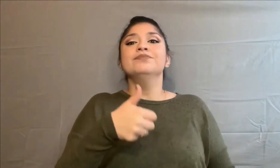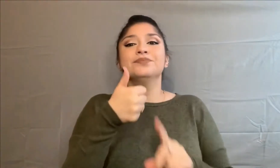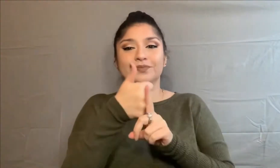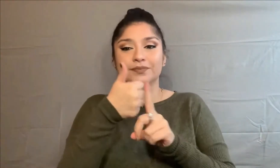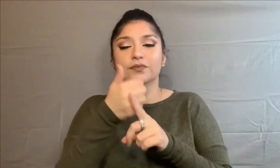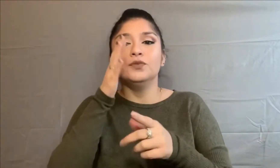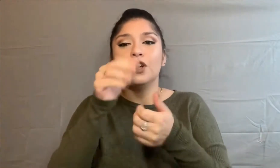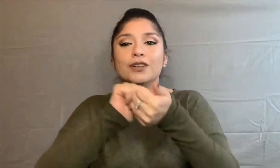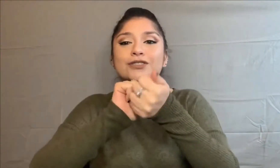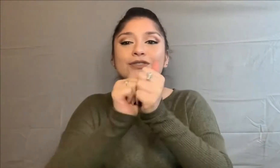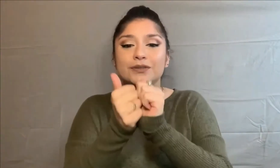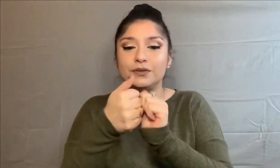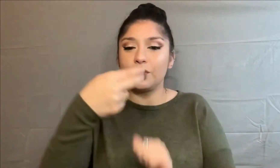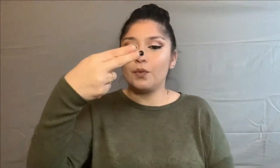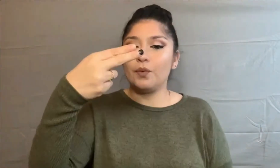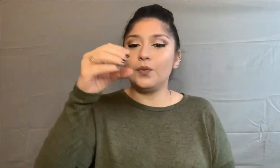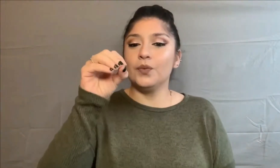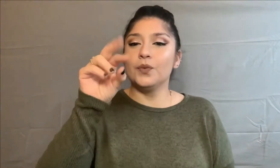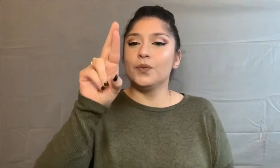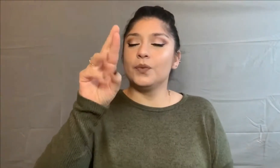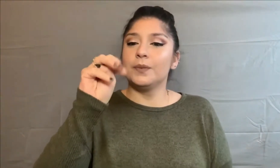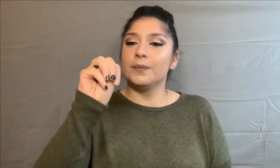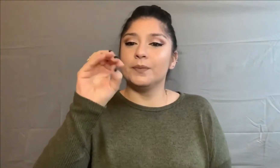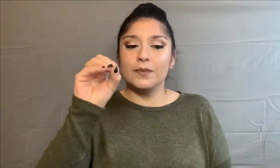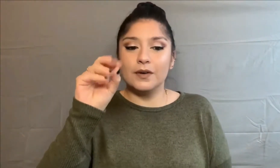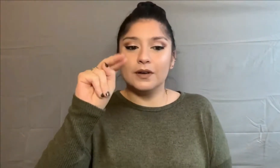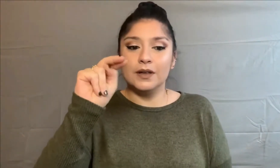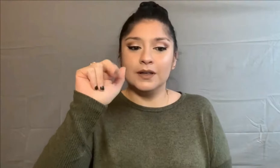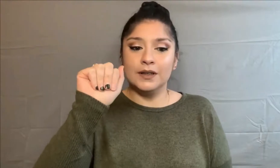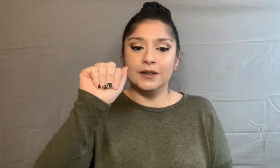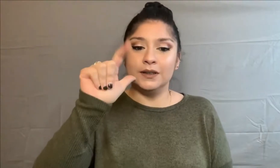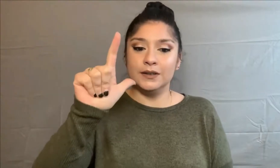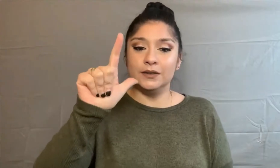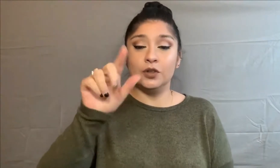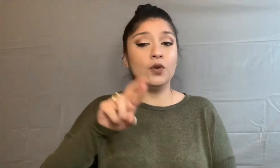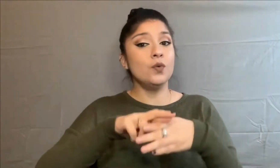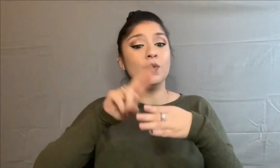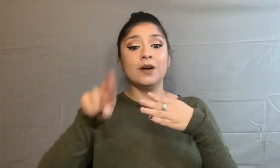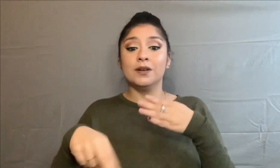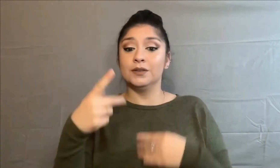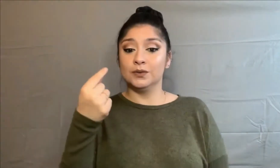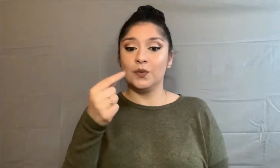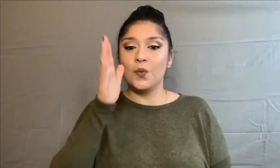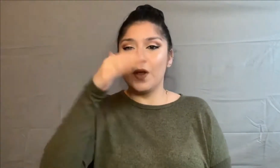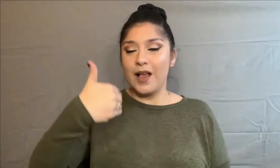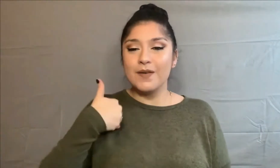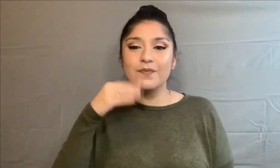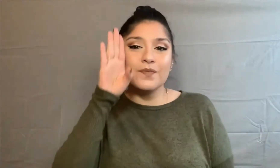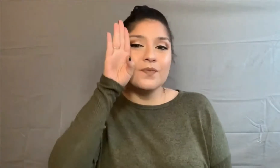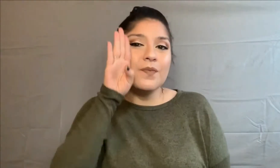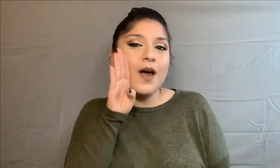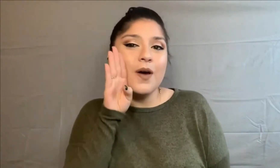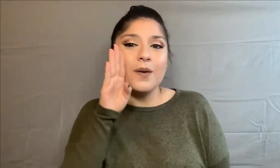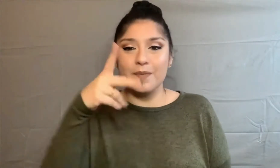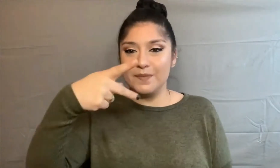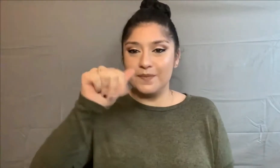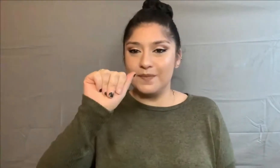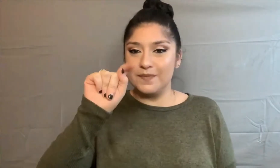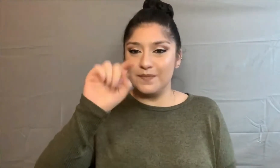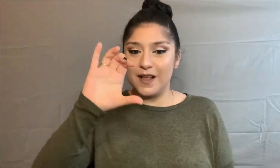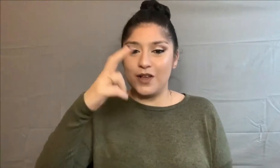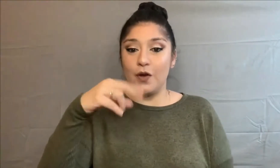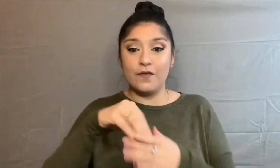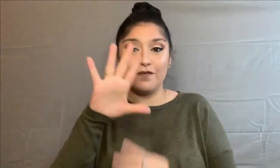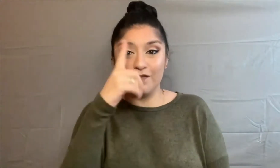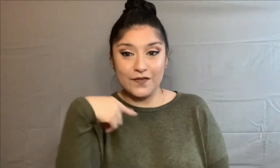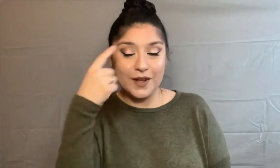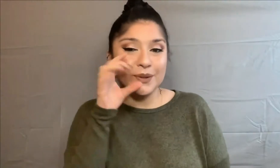Hormonal changes during pregnancy stimulate an increase in pigment-bearing cells (melanin) in your skin. As a result, you might notice brown patches on your face (melasma).